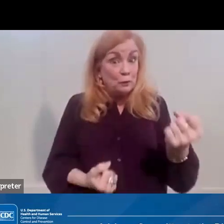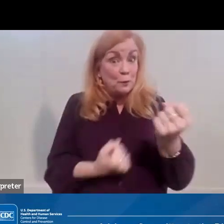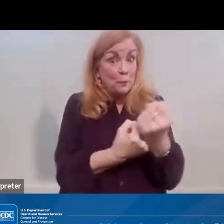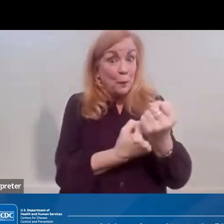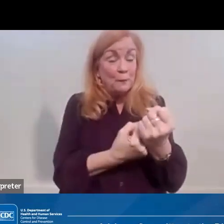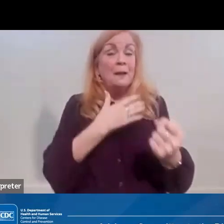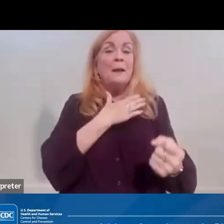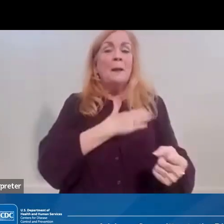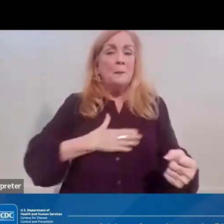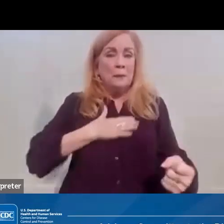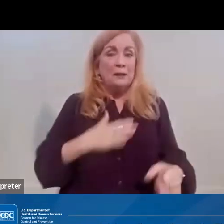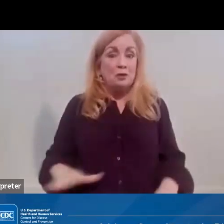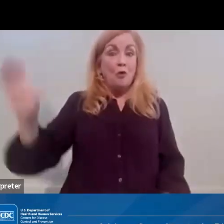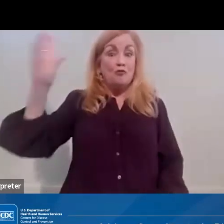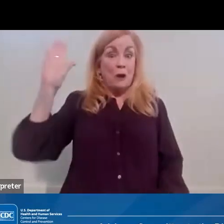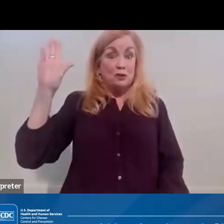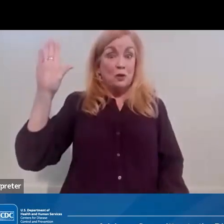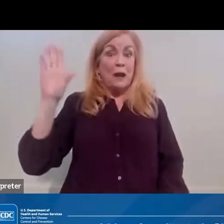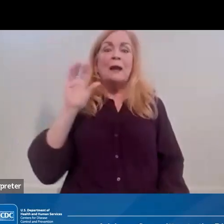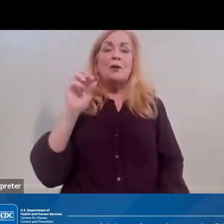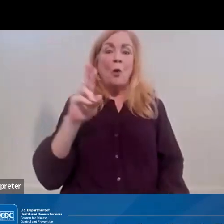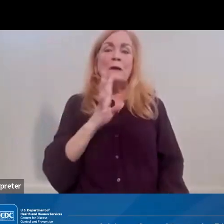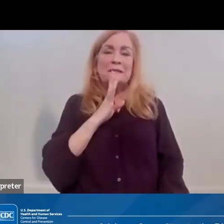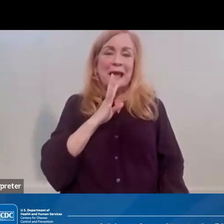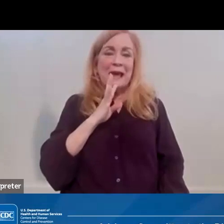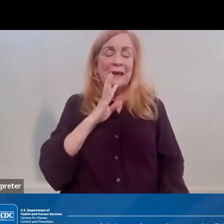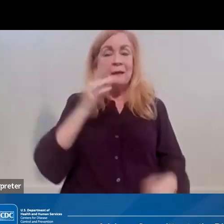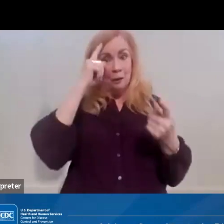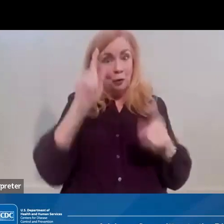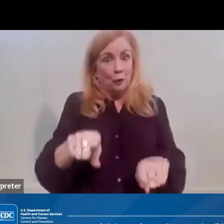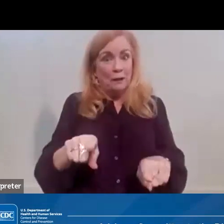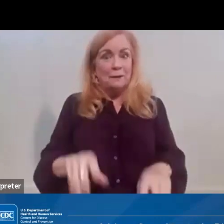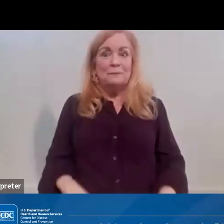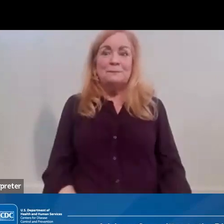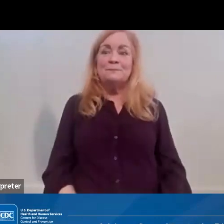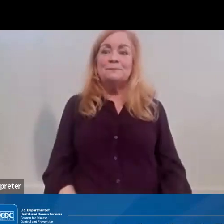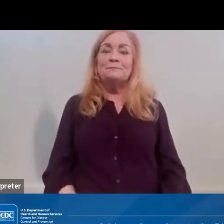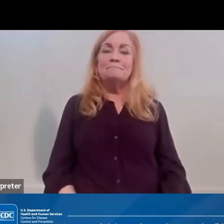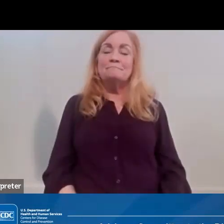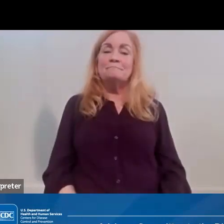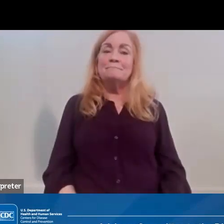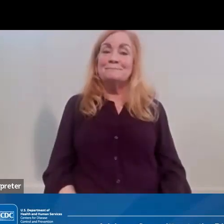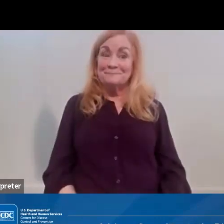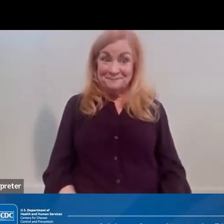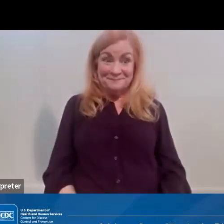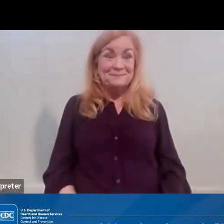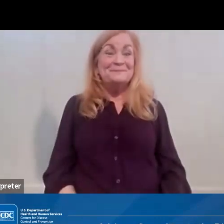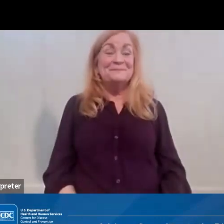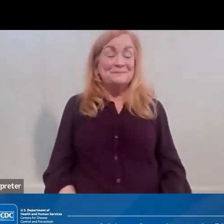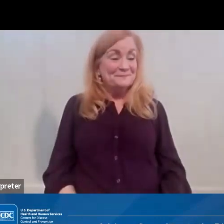please signify by raising your hand or saying aye. Aye. I would say that's right.